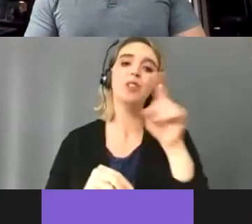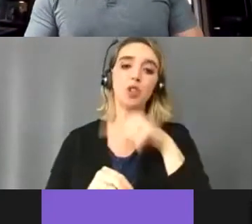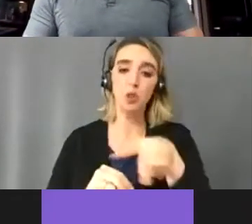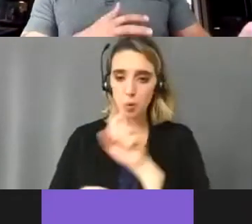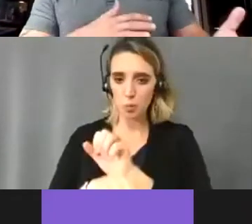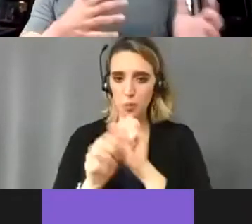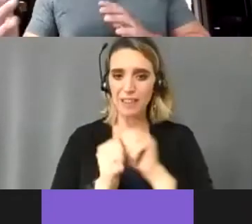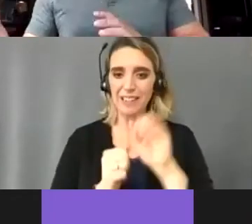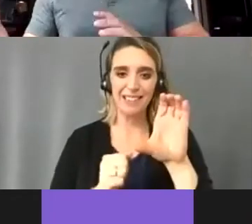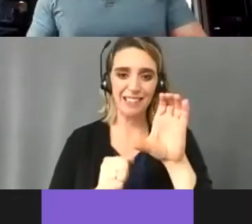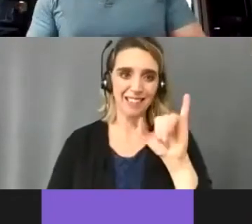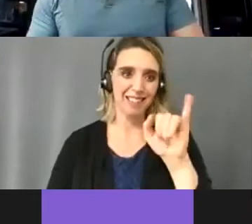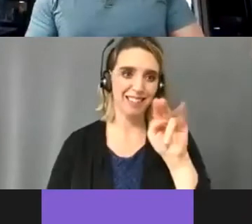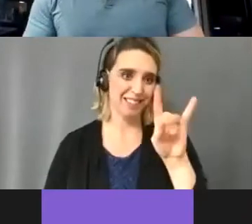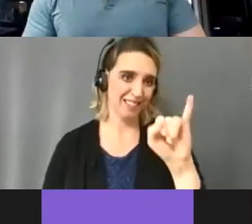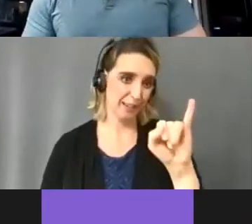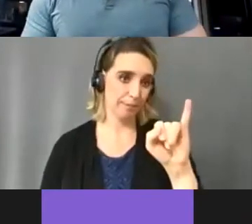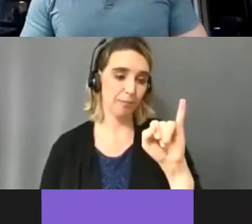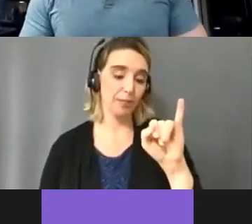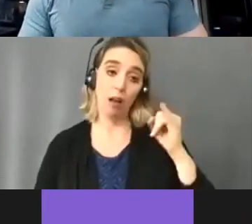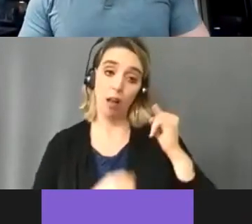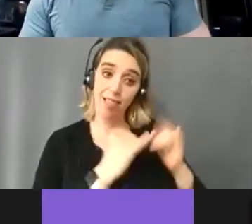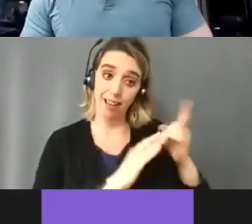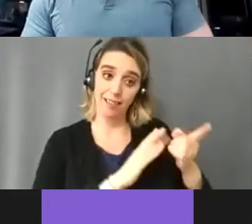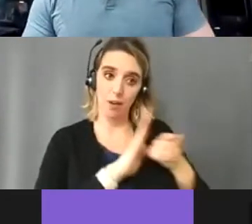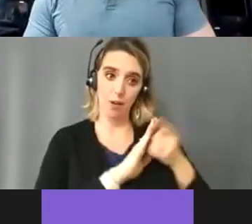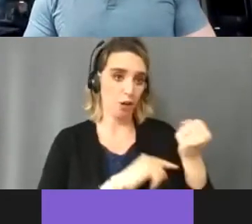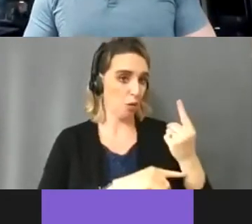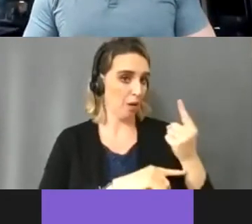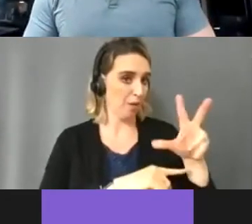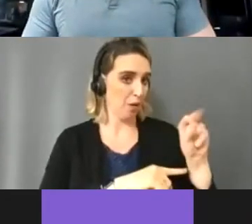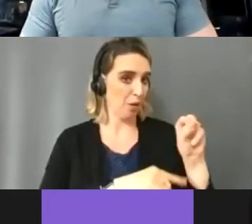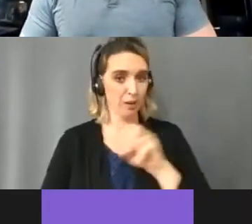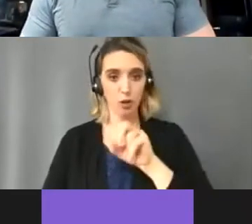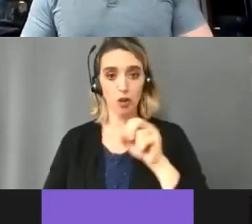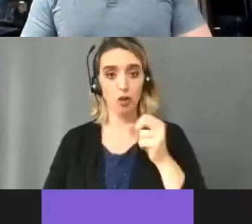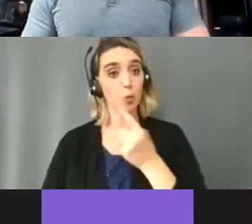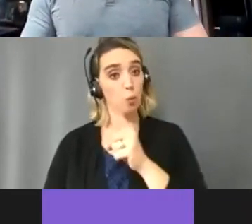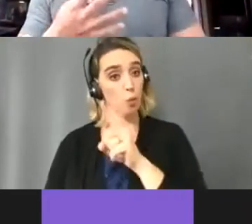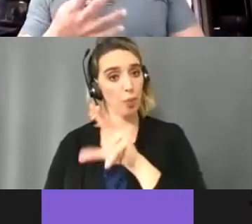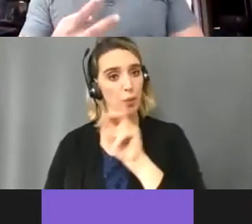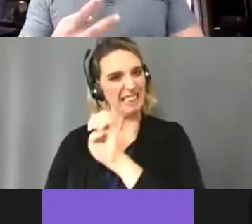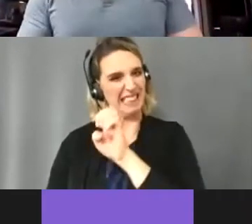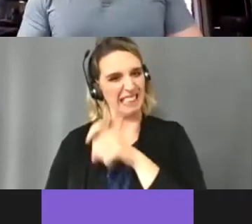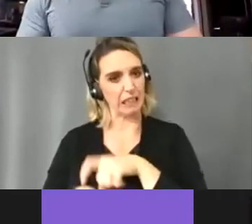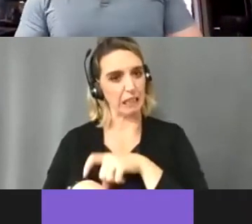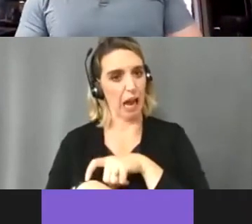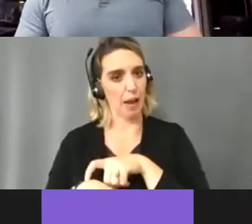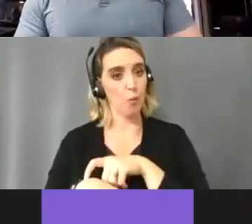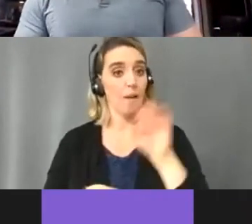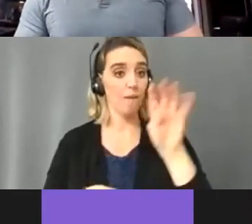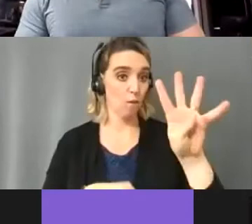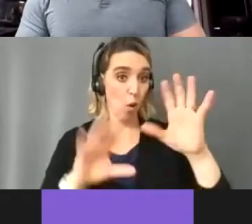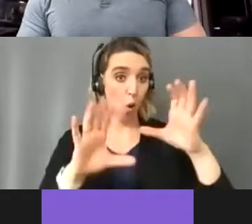And then we will, for the last hour, from 12.30 to 1.30 Eastern, right into our four working groups,